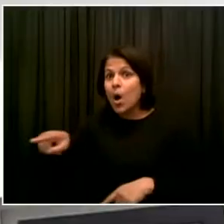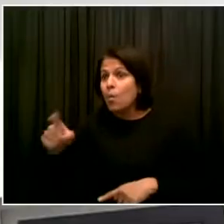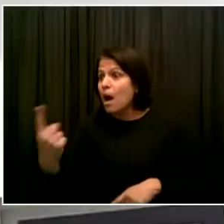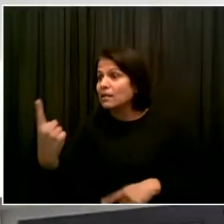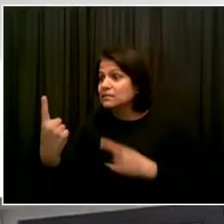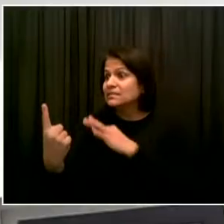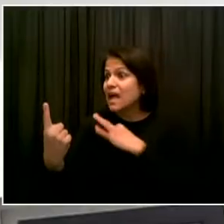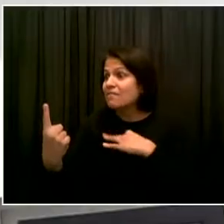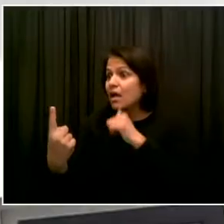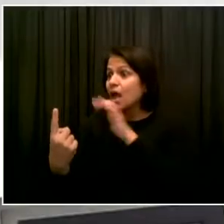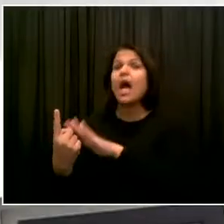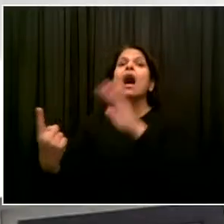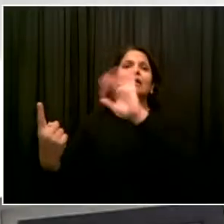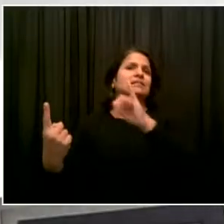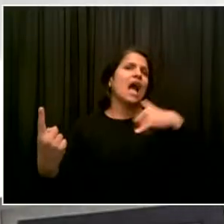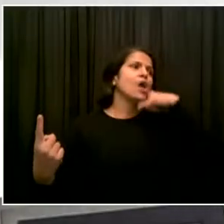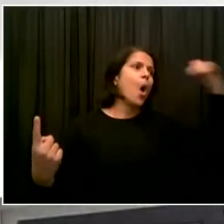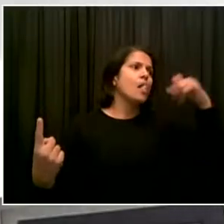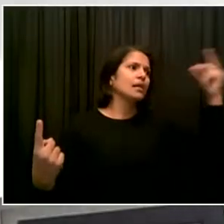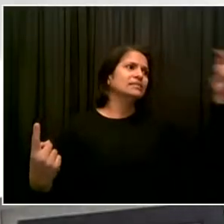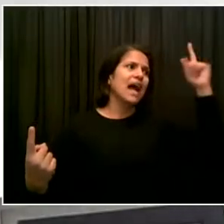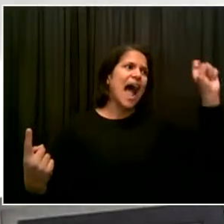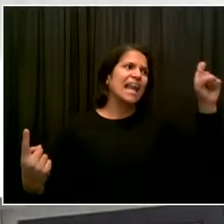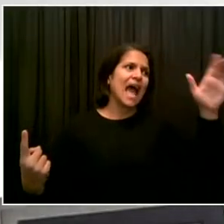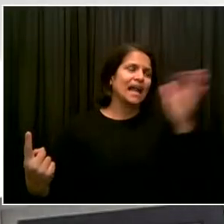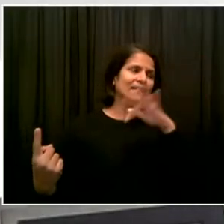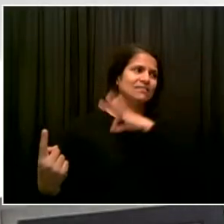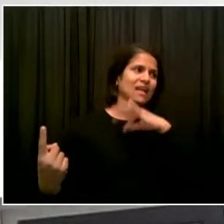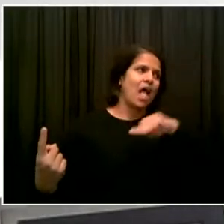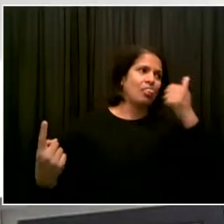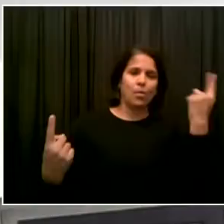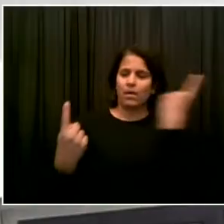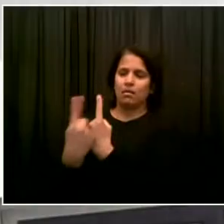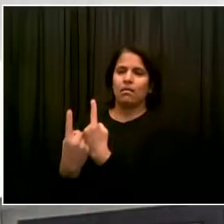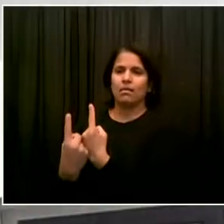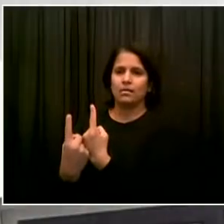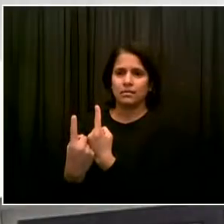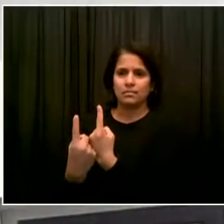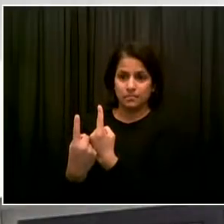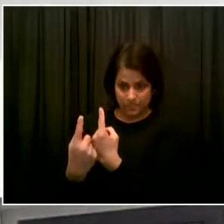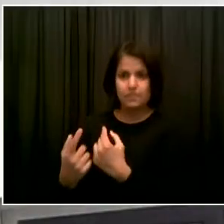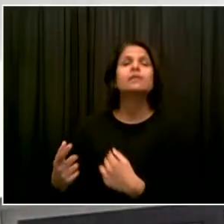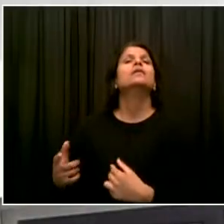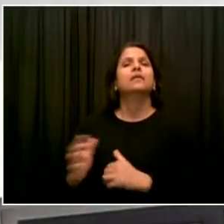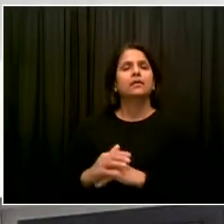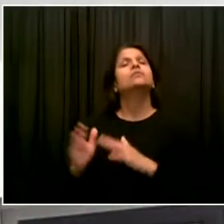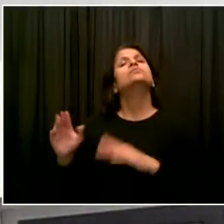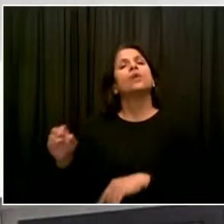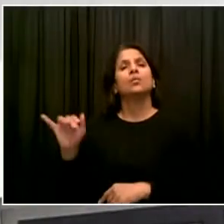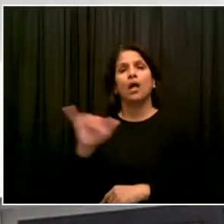SMALLER SITES SO THAT WE CAN POSSIBLY MOVE PEOPLE FROM ONE